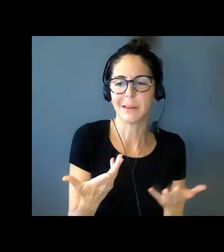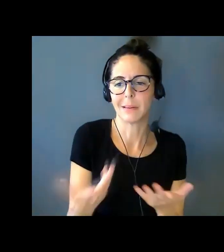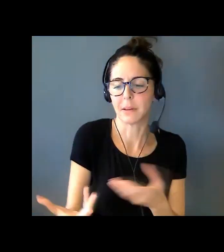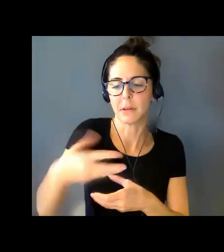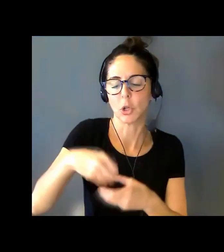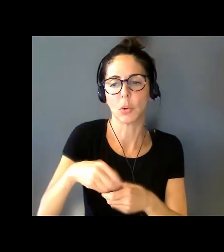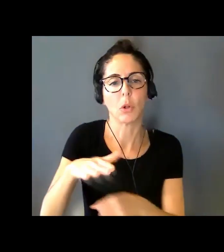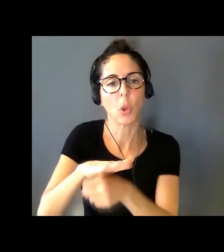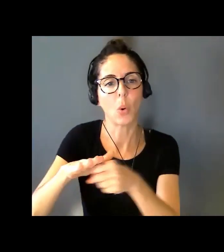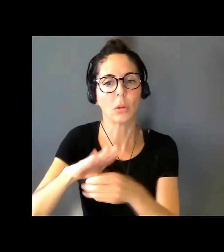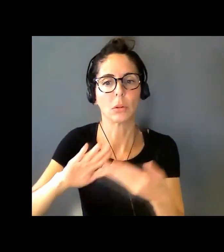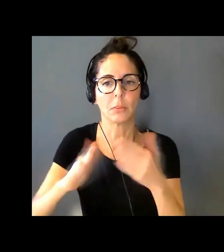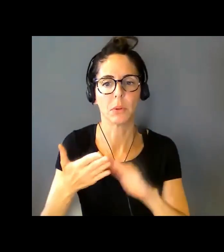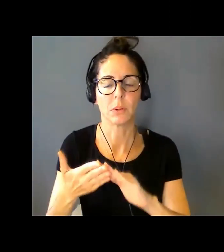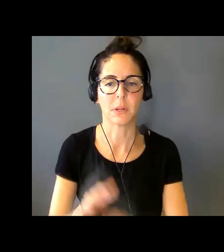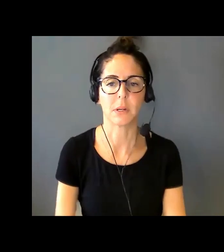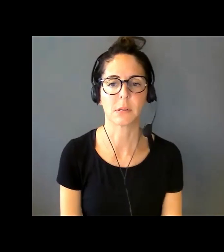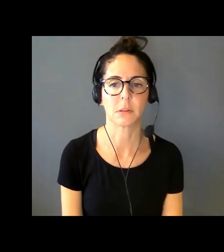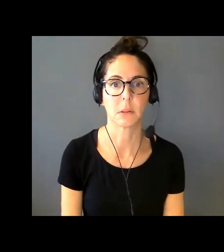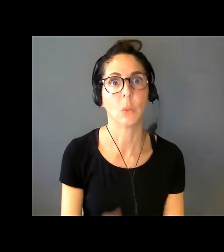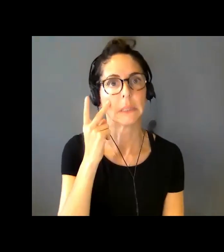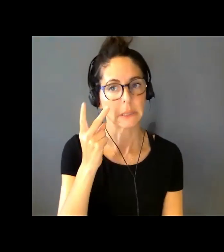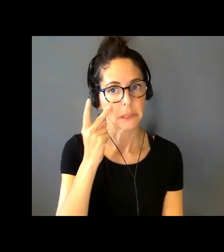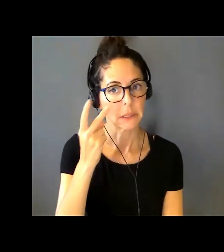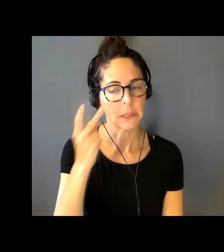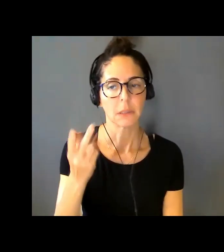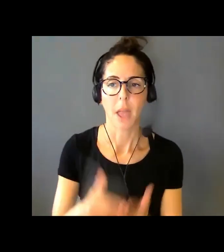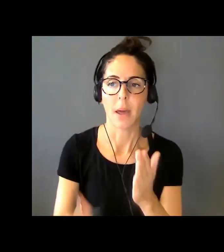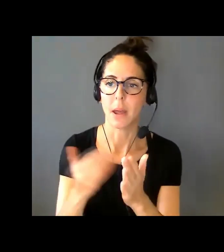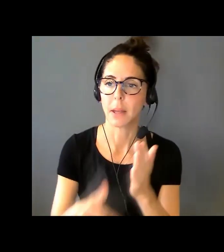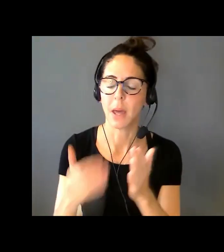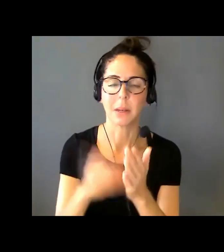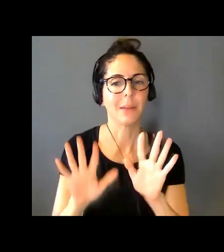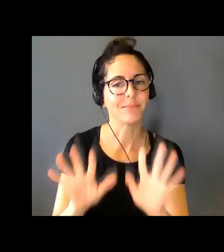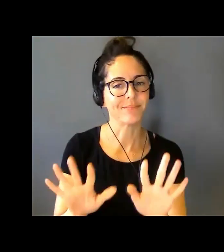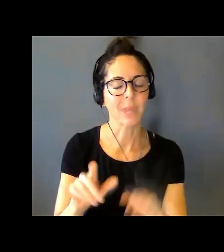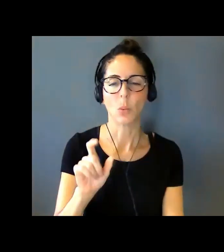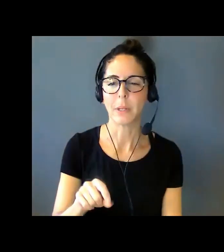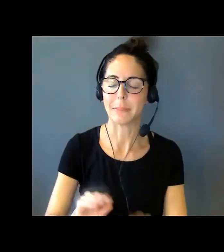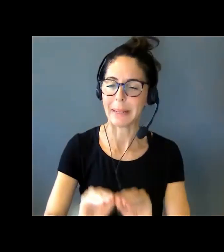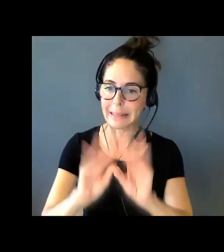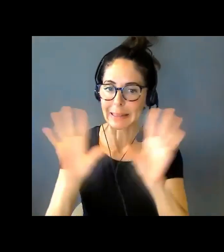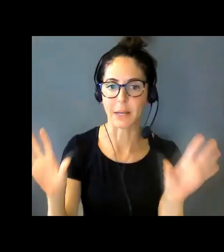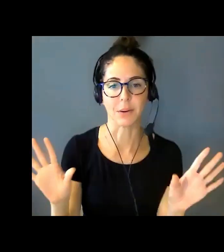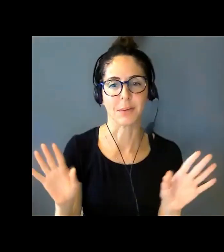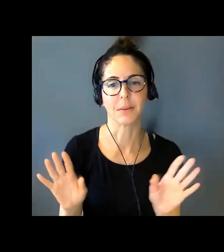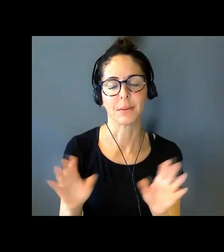We continue to see this cycle. We need to be explicit in making sure that